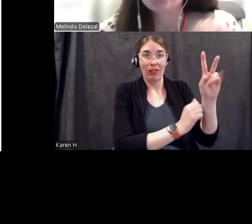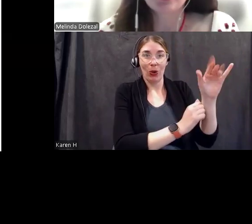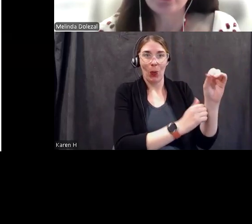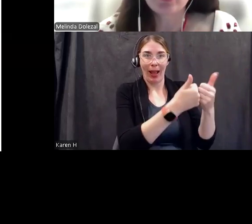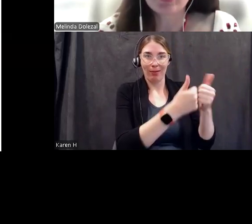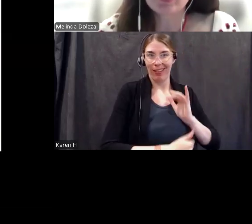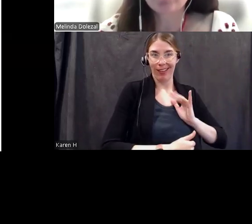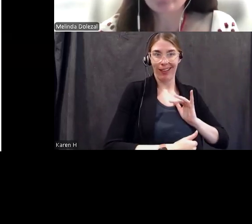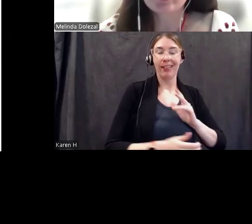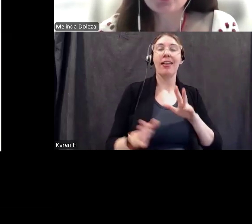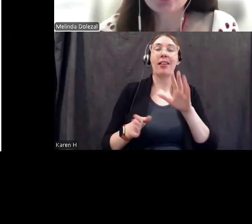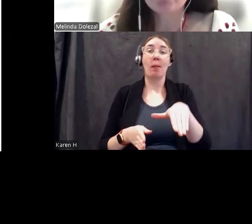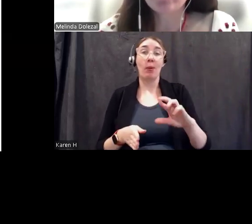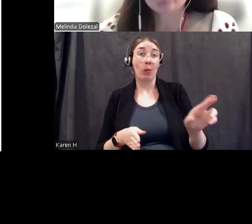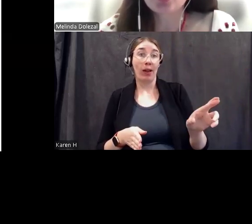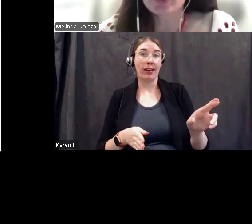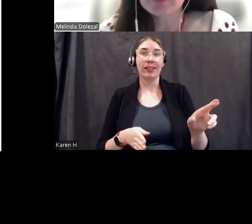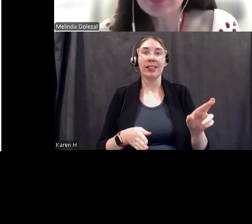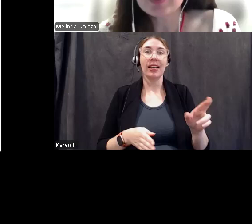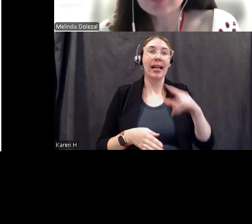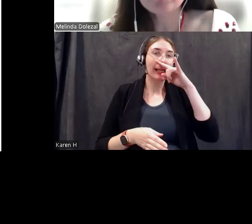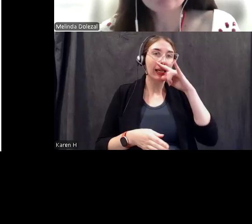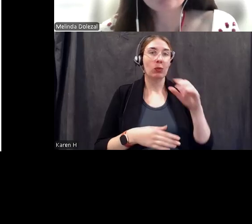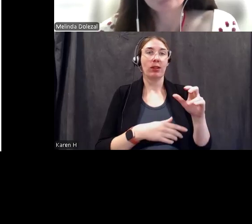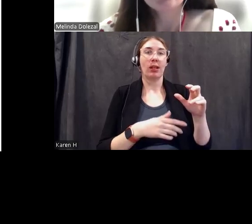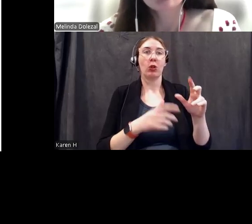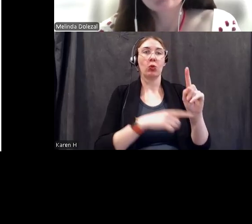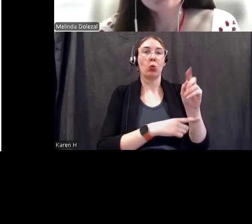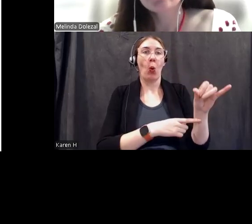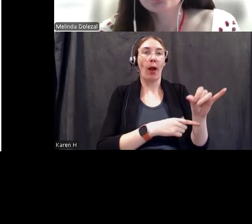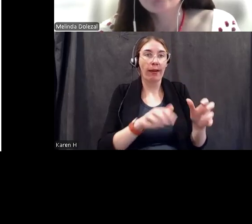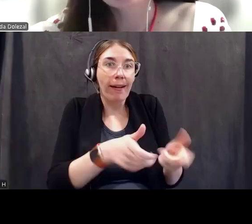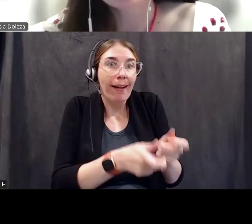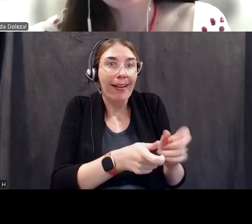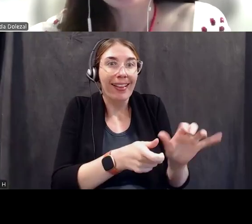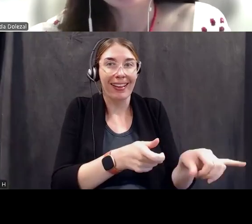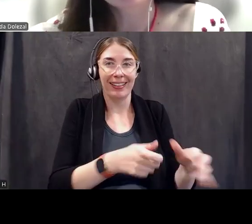cute kiddo with a switch-operated toy. So these are actually from New York, some of